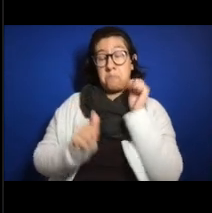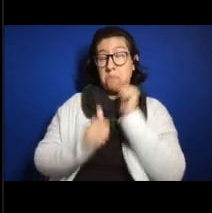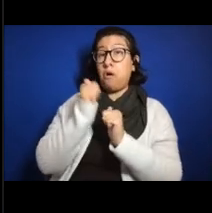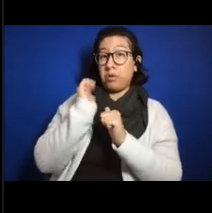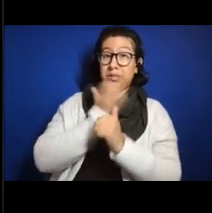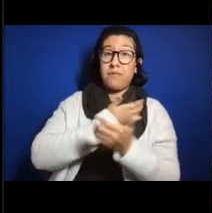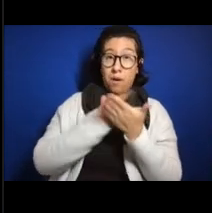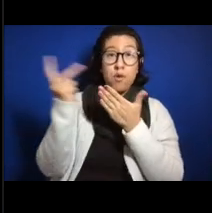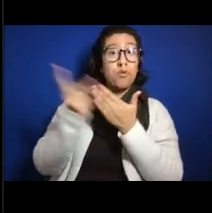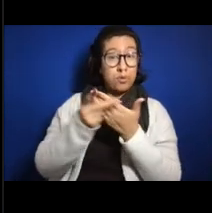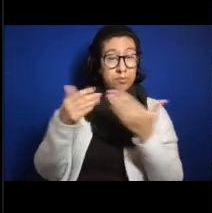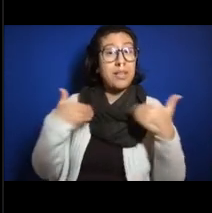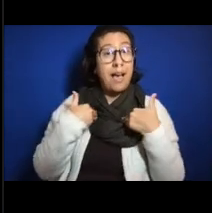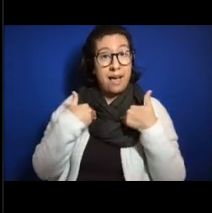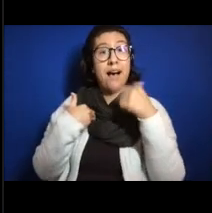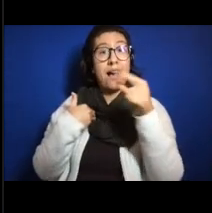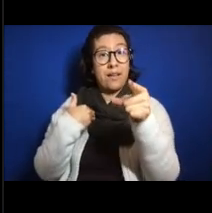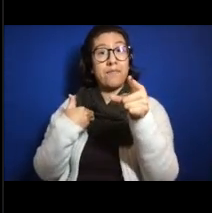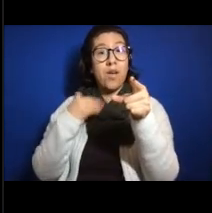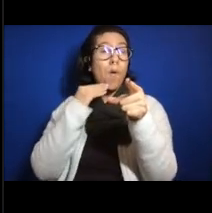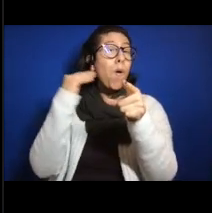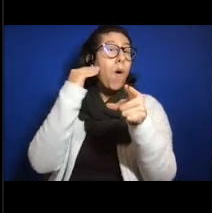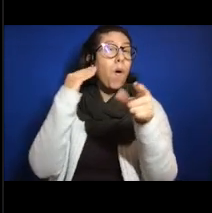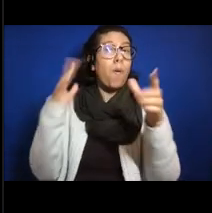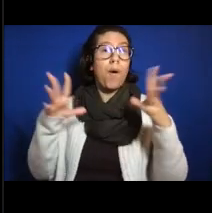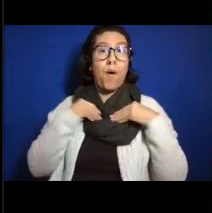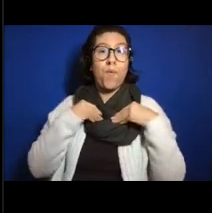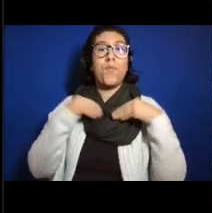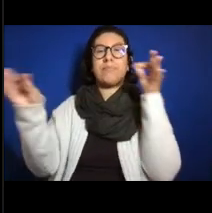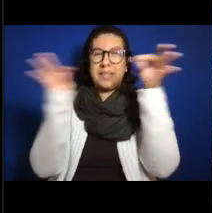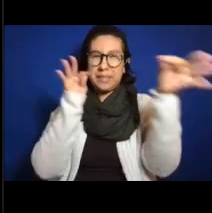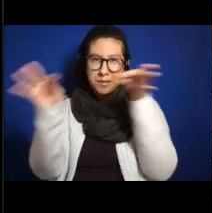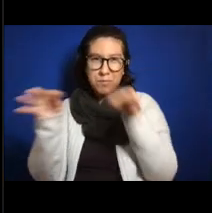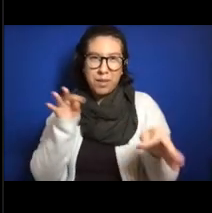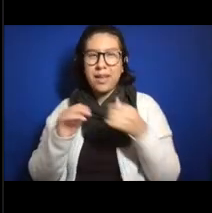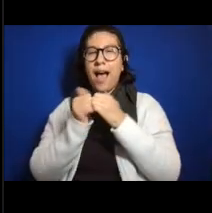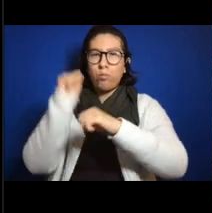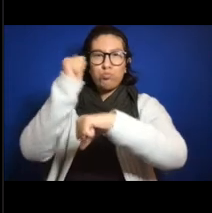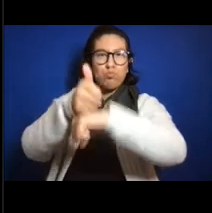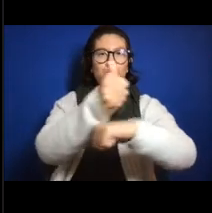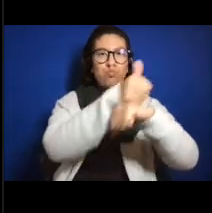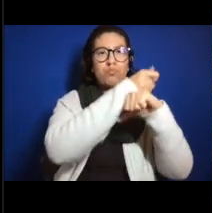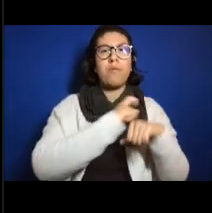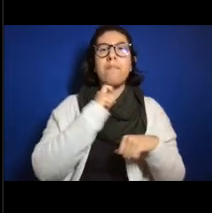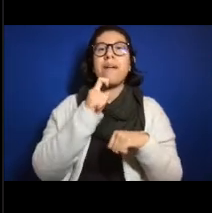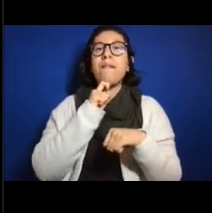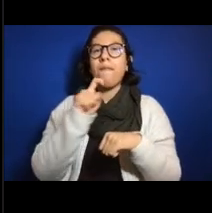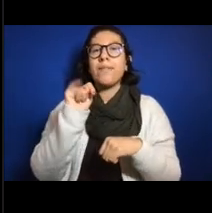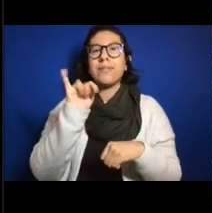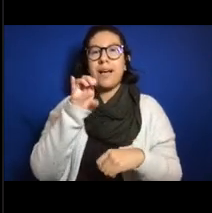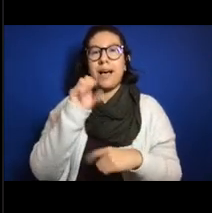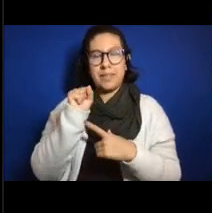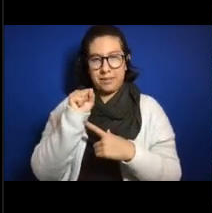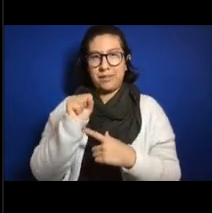have these homeowners guys that will lead you step-by-step through doing that. And it doesn't actually take that long.